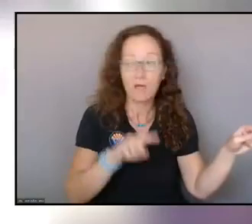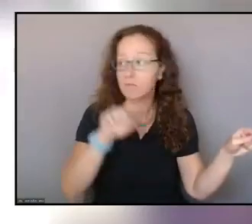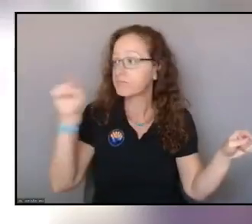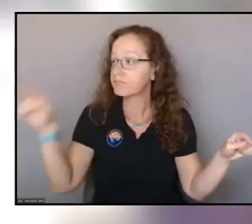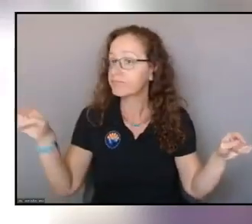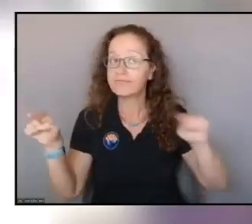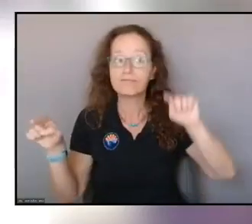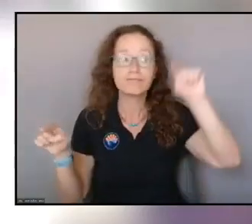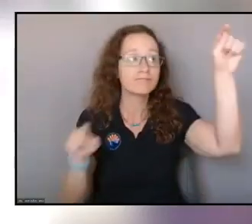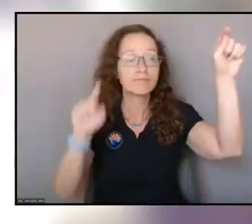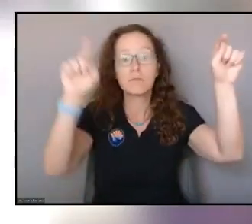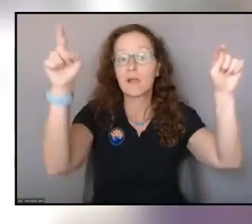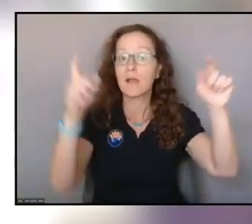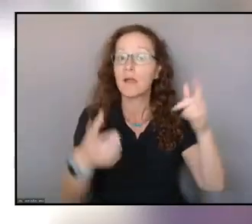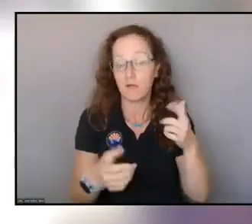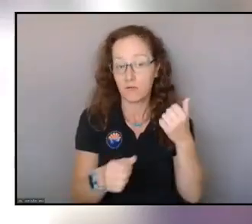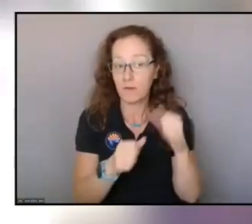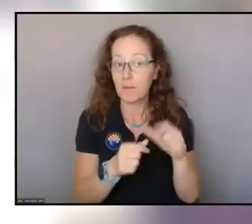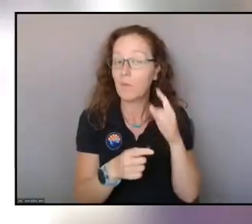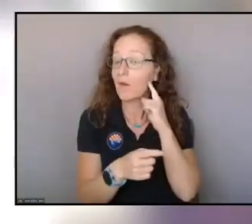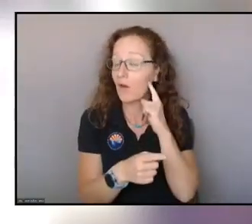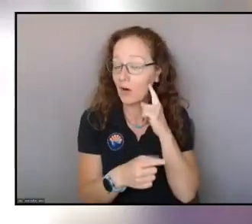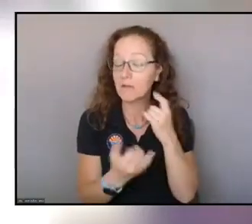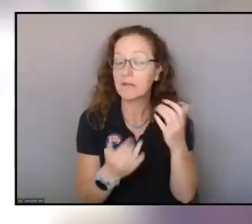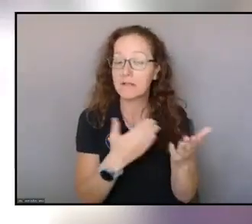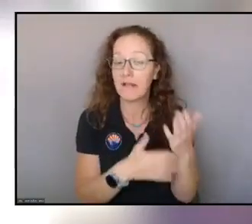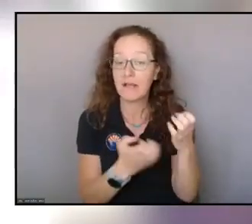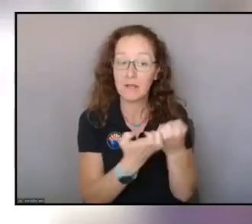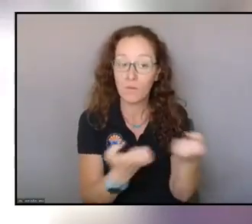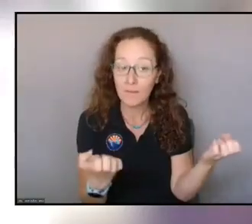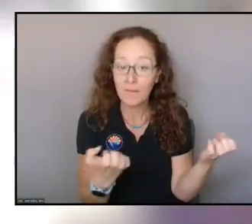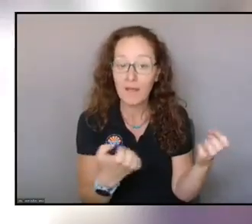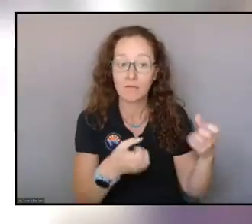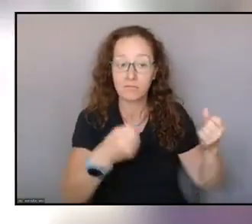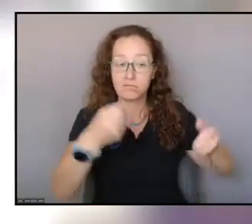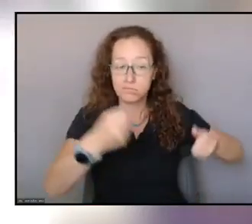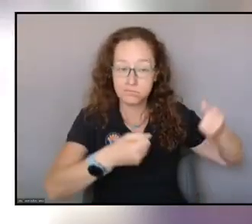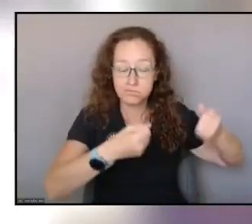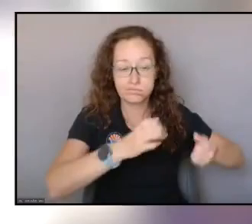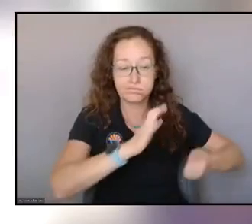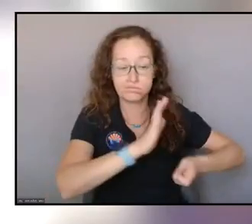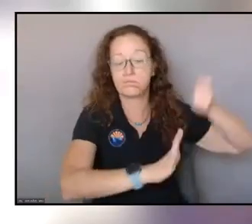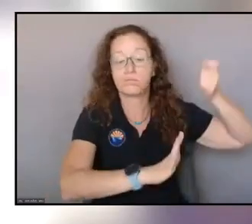IT MAY BE FROM EQUIPMENT YOU HEARD ABOUT FROM THE FIRE PERSONNEL.